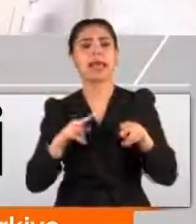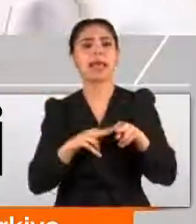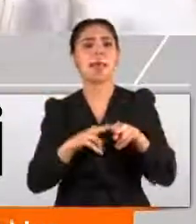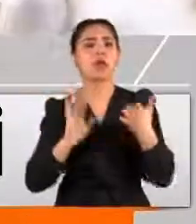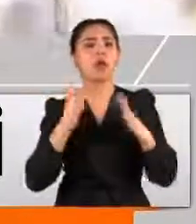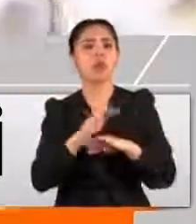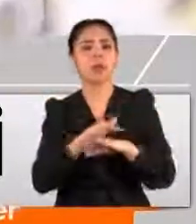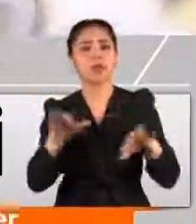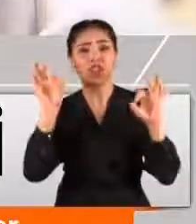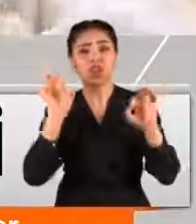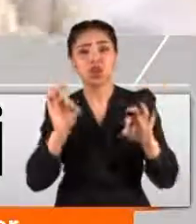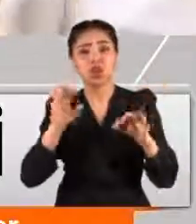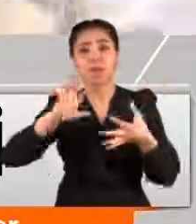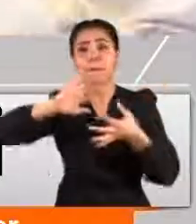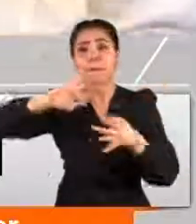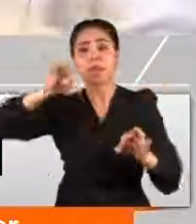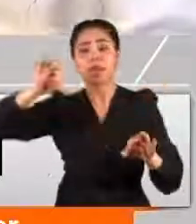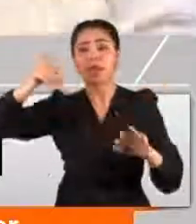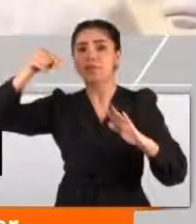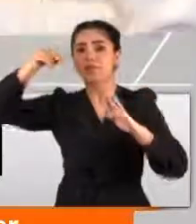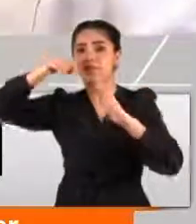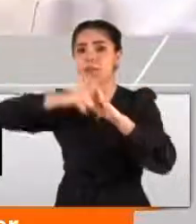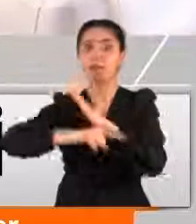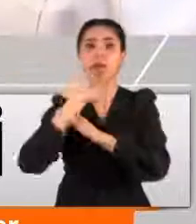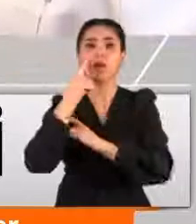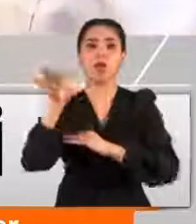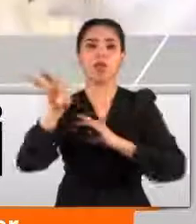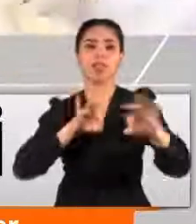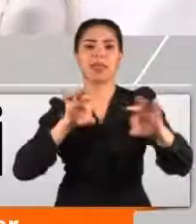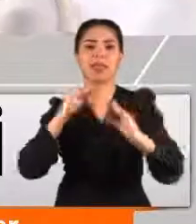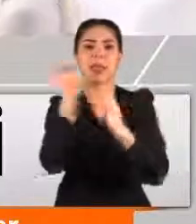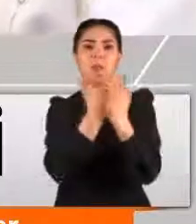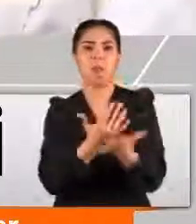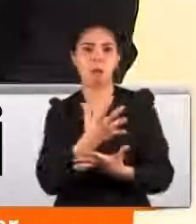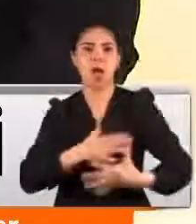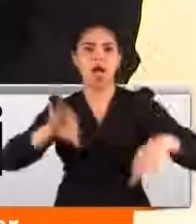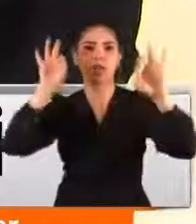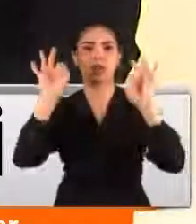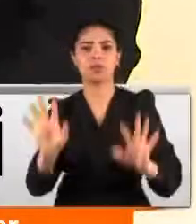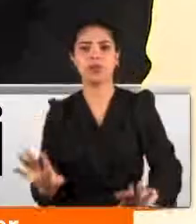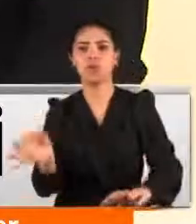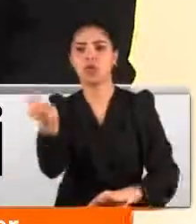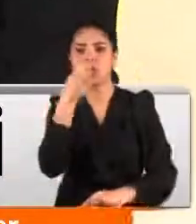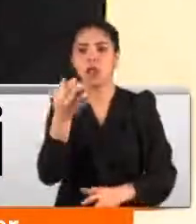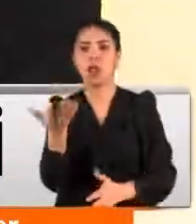is over. We reached the time where treatment is designed over tumor biology. Drugs were very beneficial